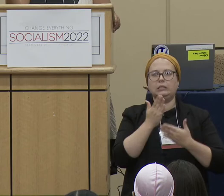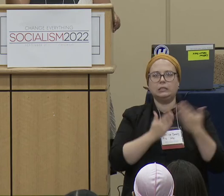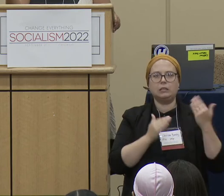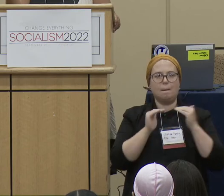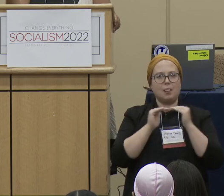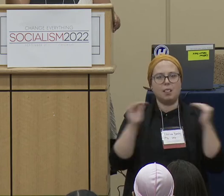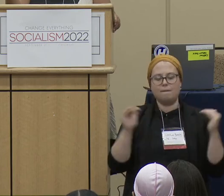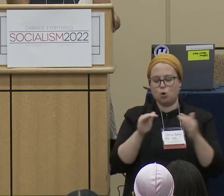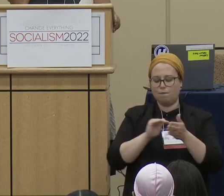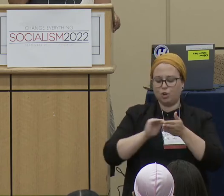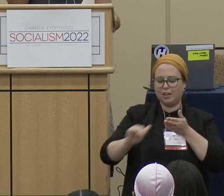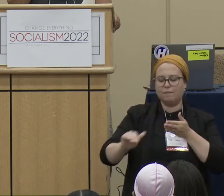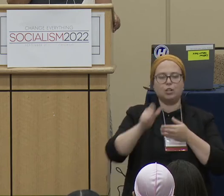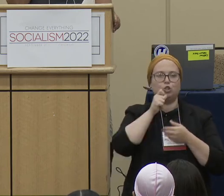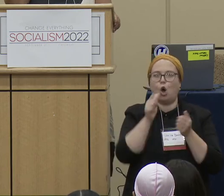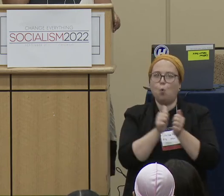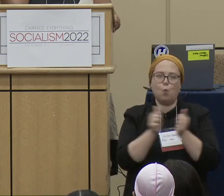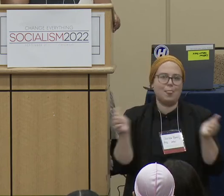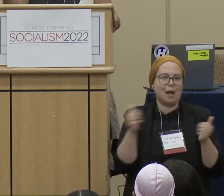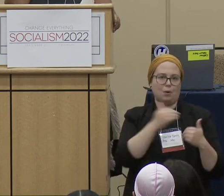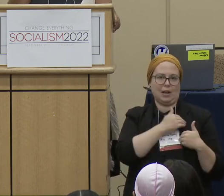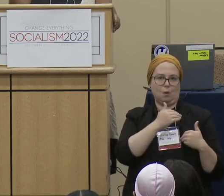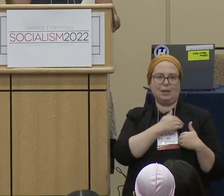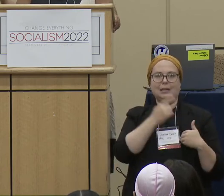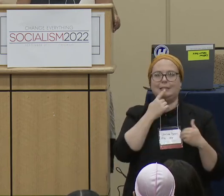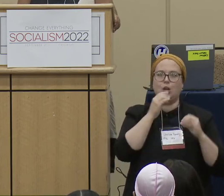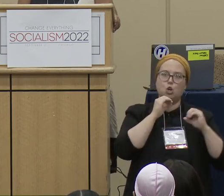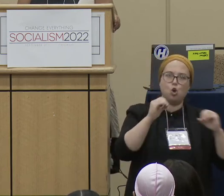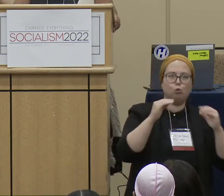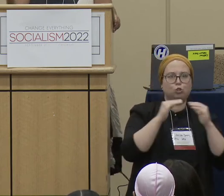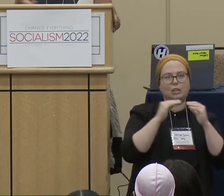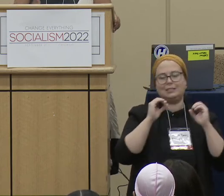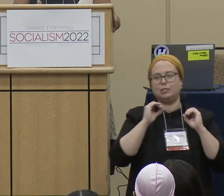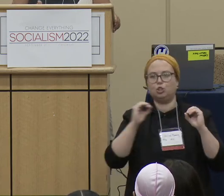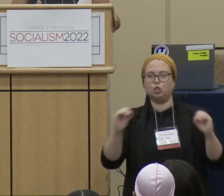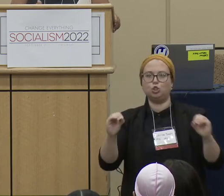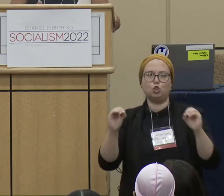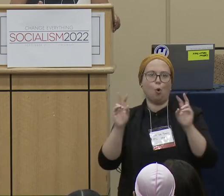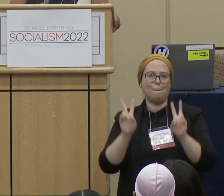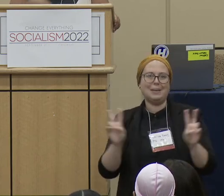but do we embrace an ethos of accountability and some level of forgiveness, not without accountability . No justice, no